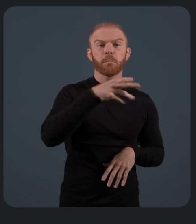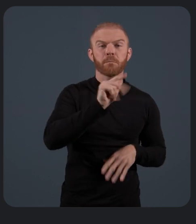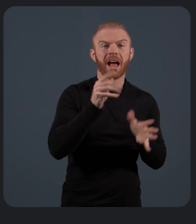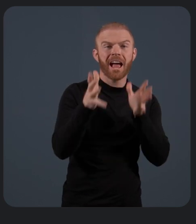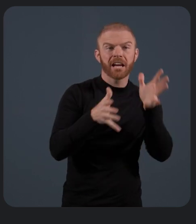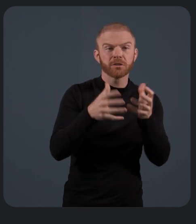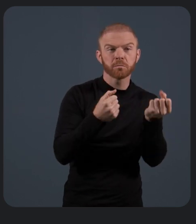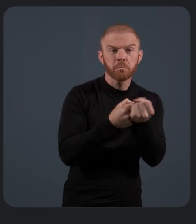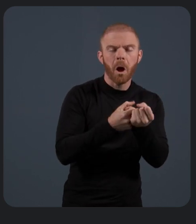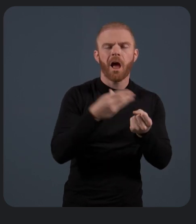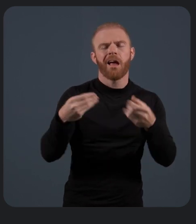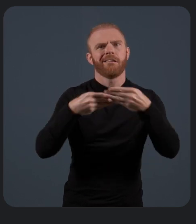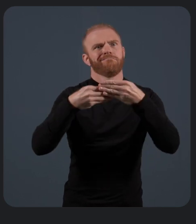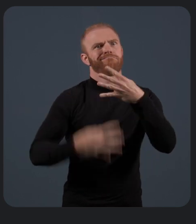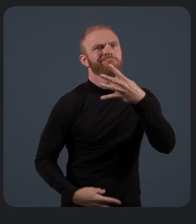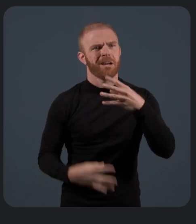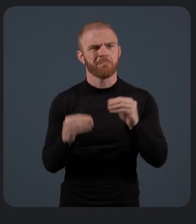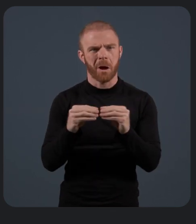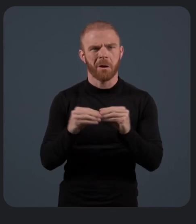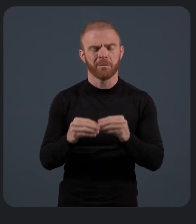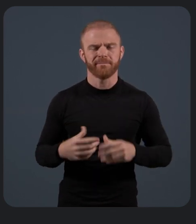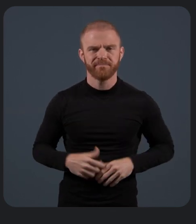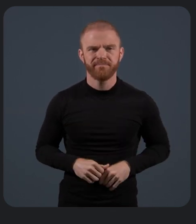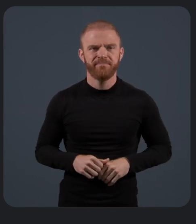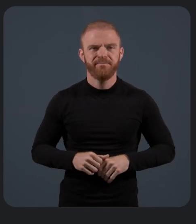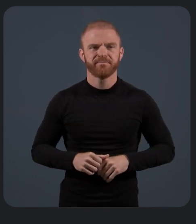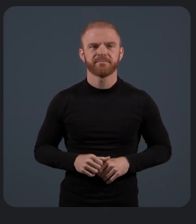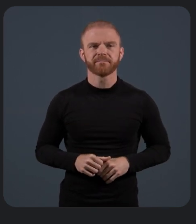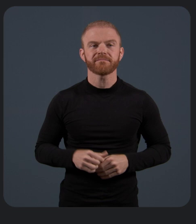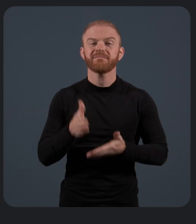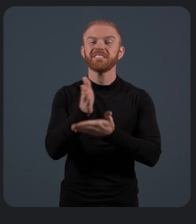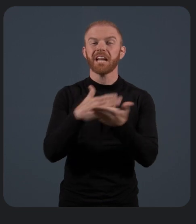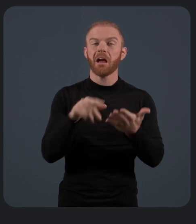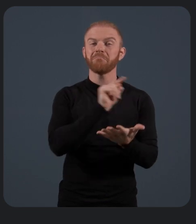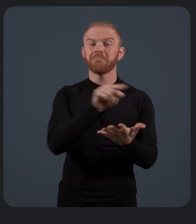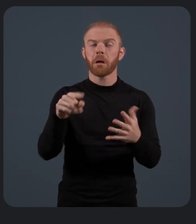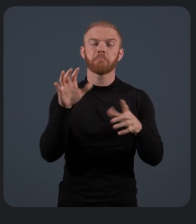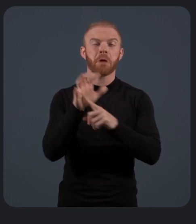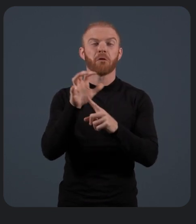and much, much more. Some of the most popular apps on wearables